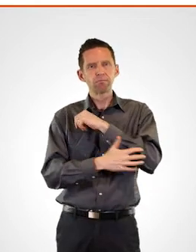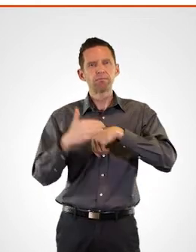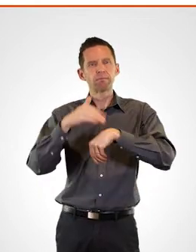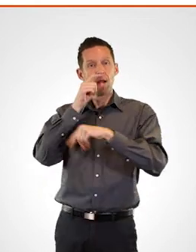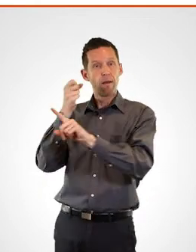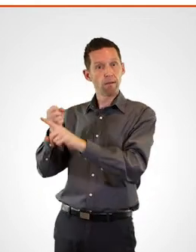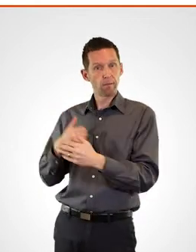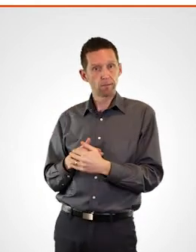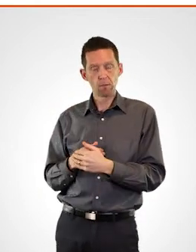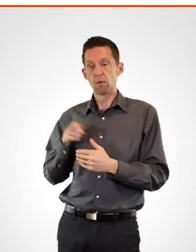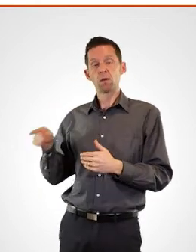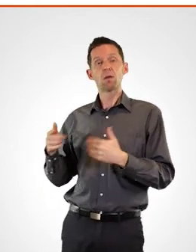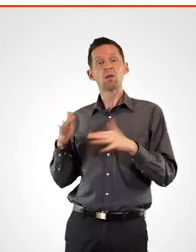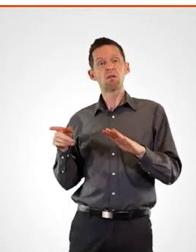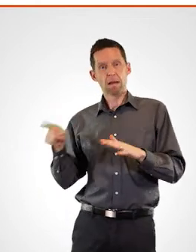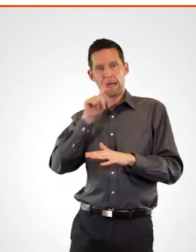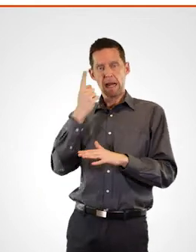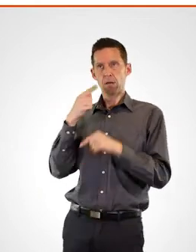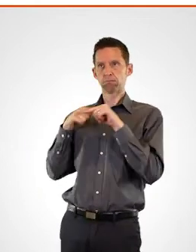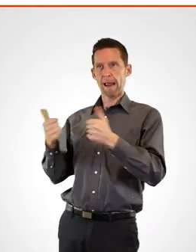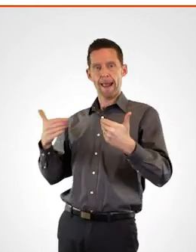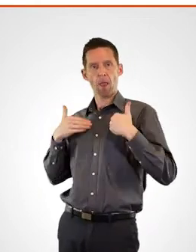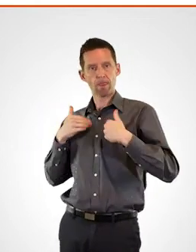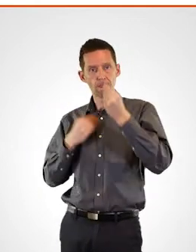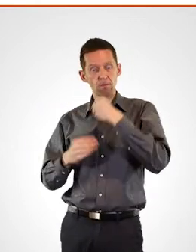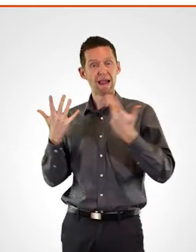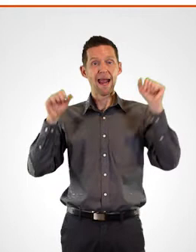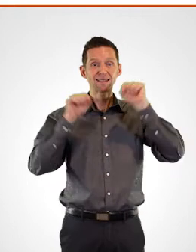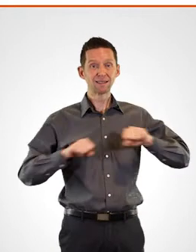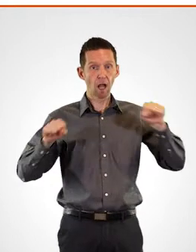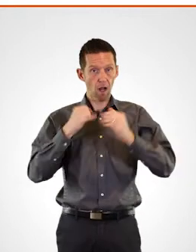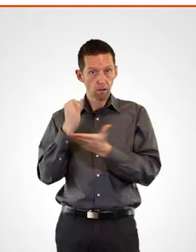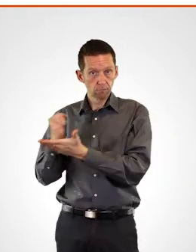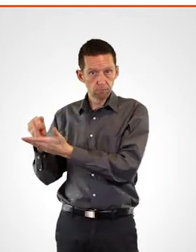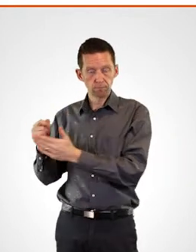Graduates have a higher probability of practising health-promoting behaviours, like exercise,